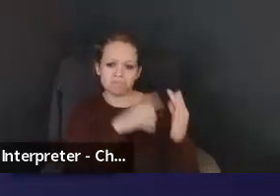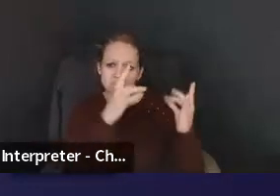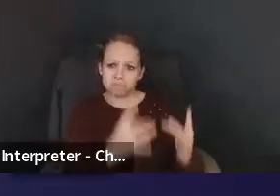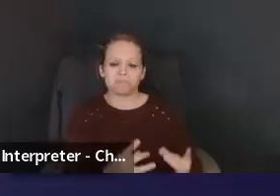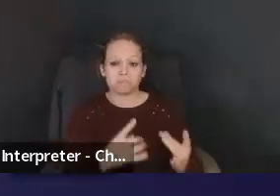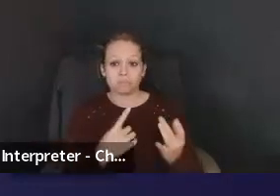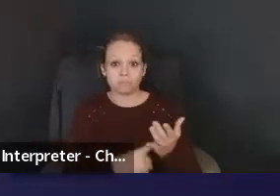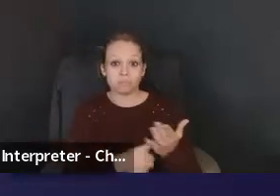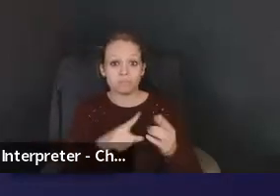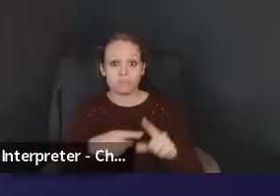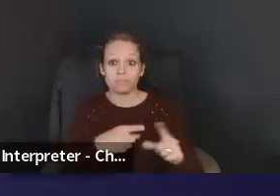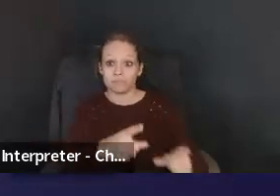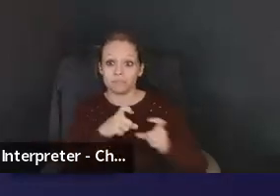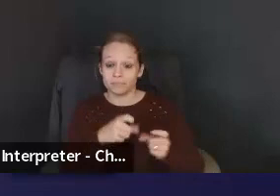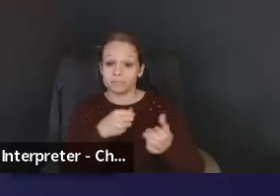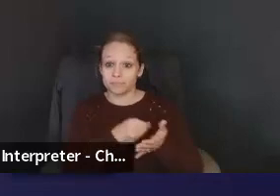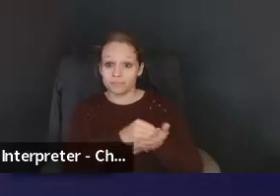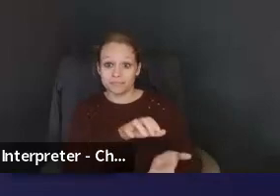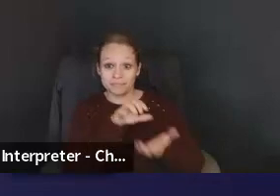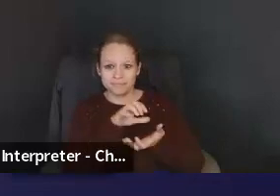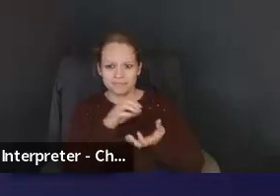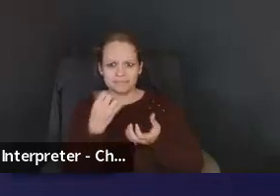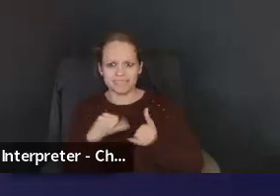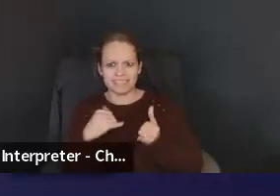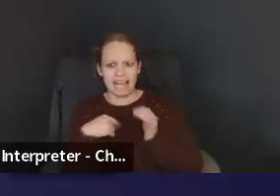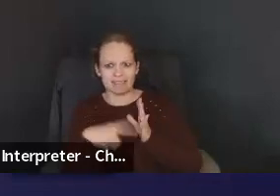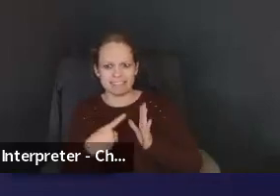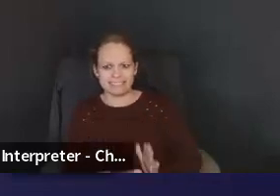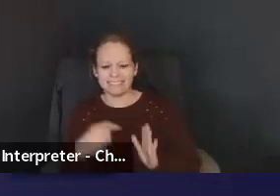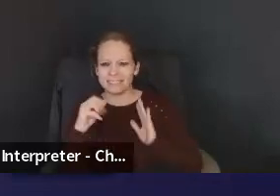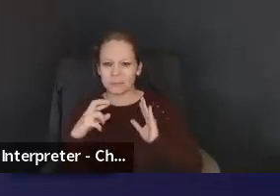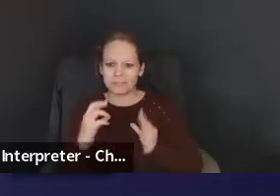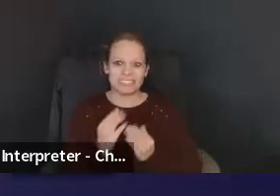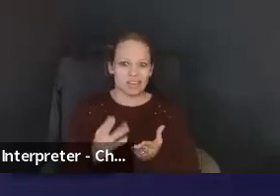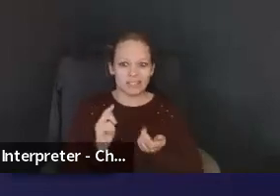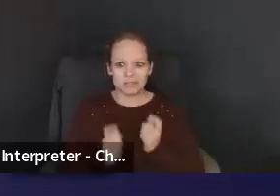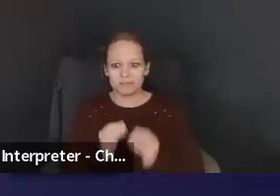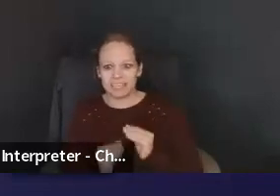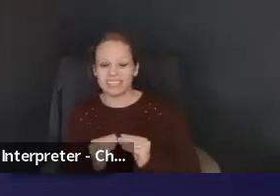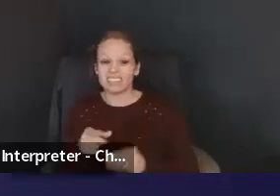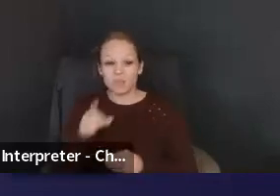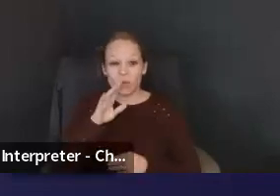get funded there'll be criticisms or suggestions and you'll have to respond to those before you're